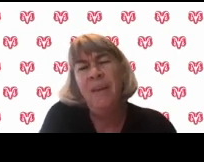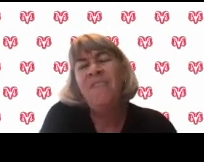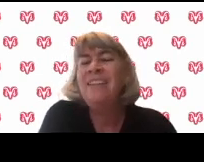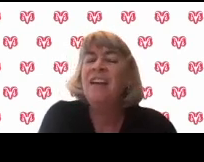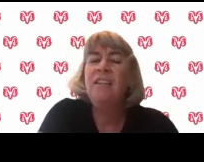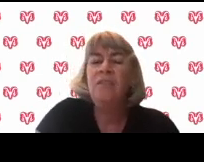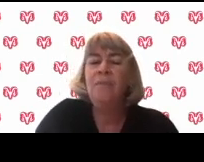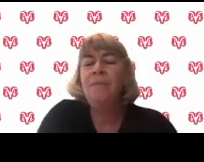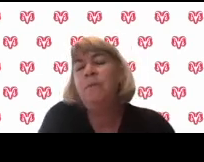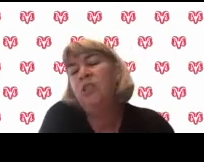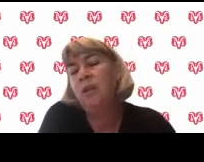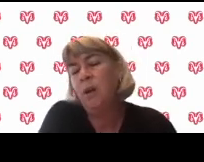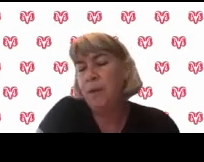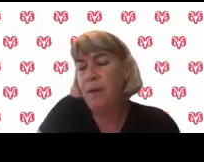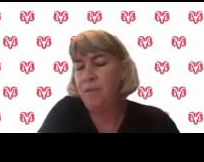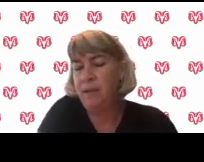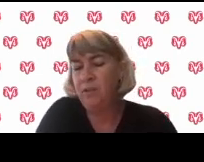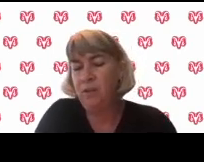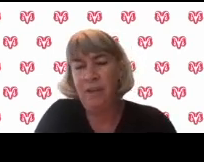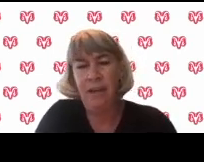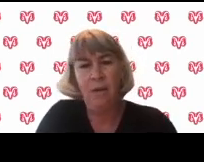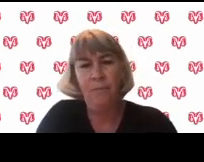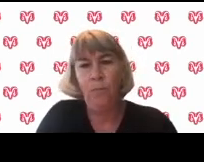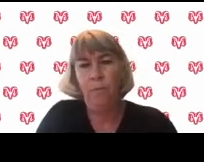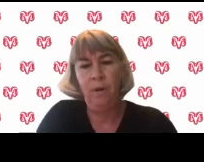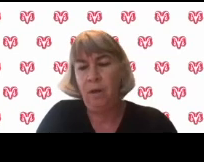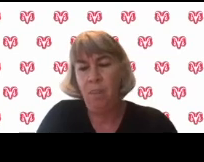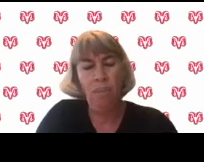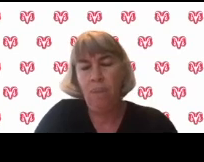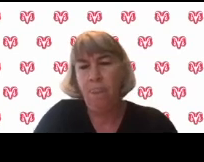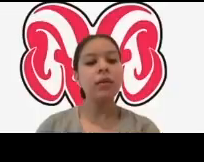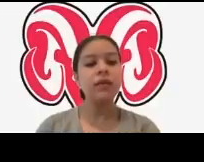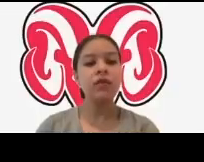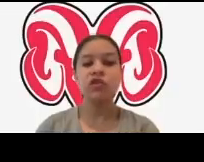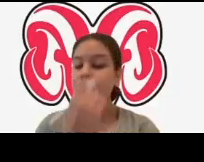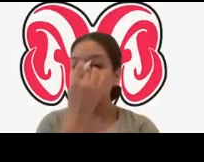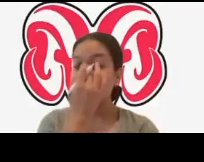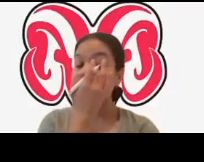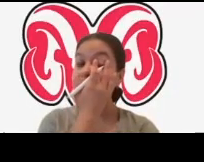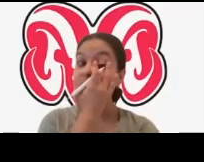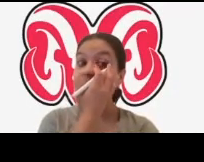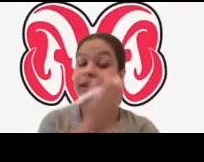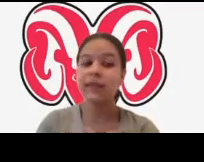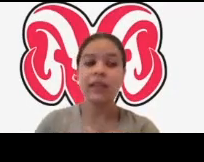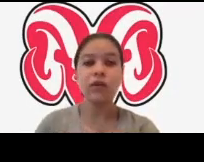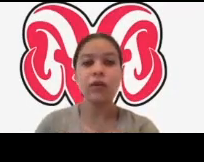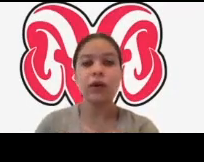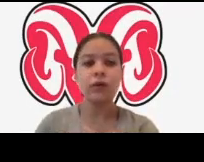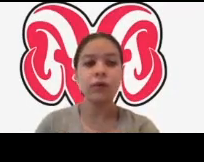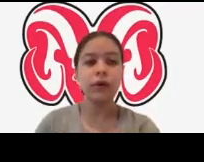In fact, not only do you think maybe we should open up the survey now. All right. Yeah. If you just go to the next slide, they can scan the QR code, or